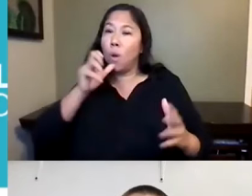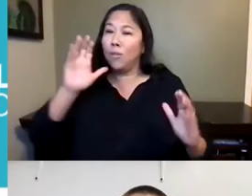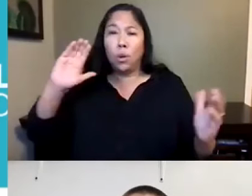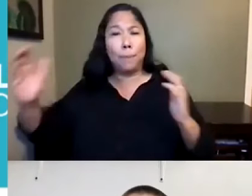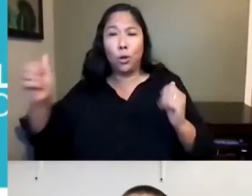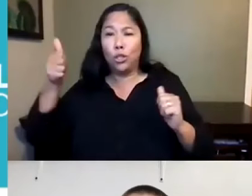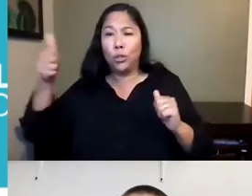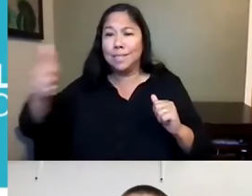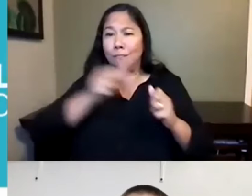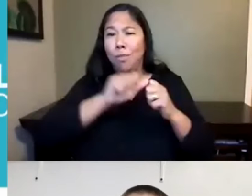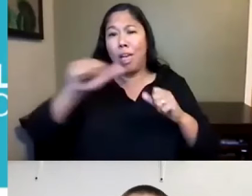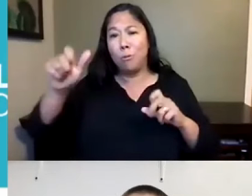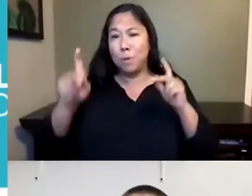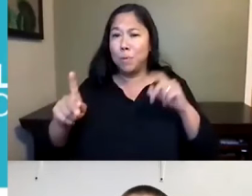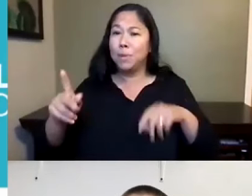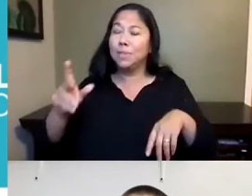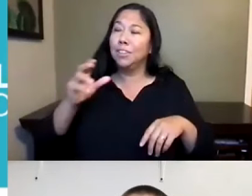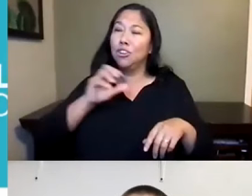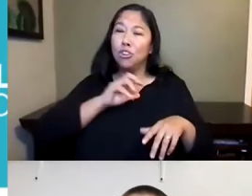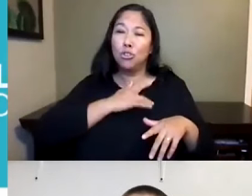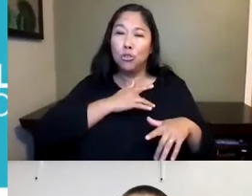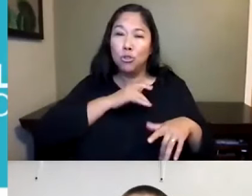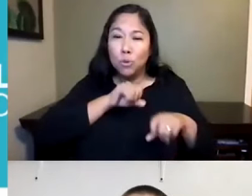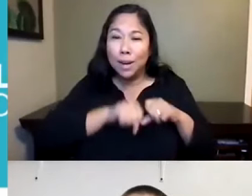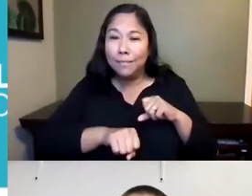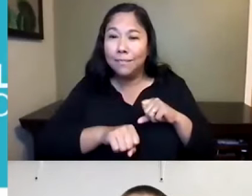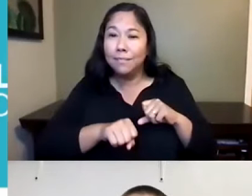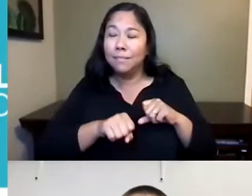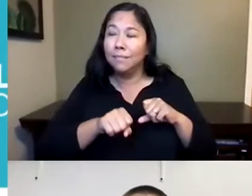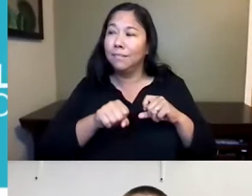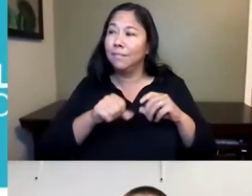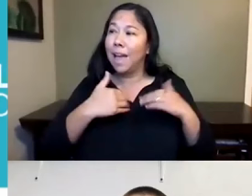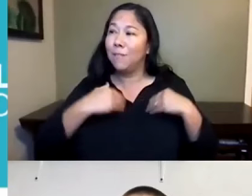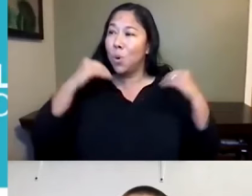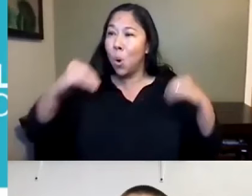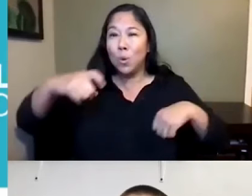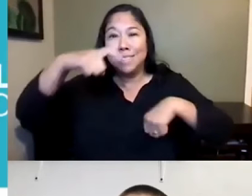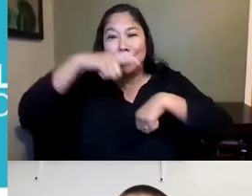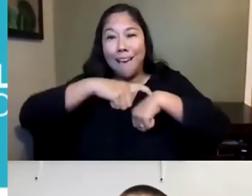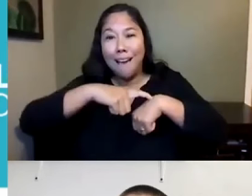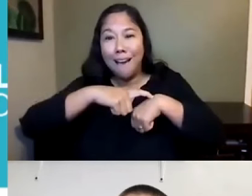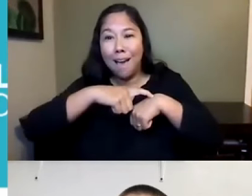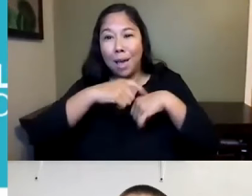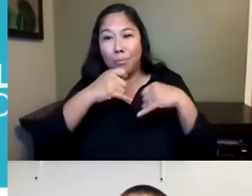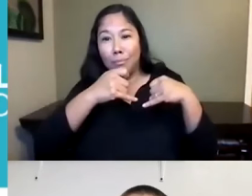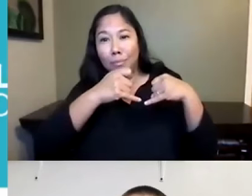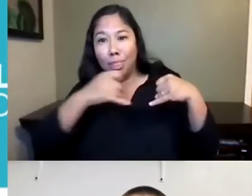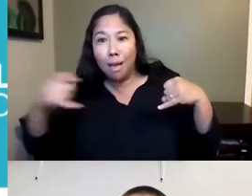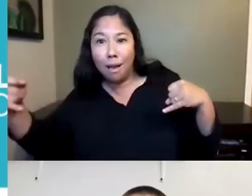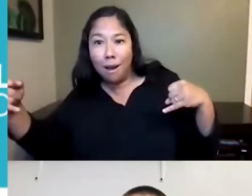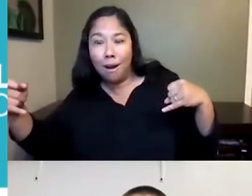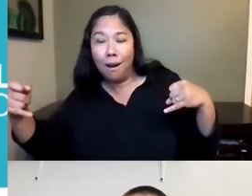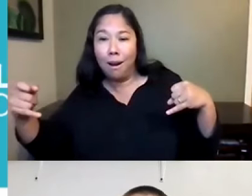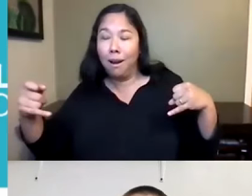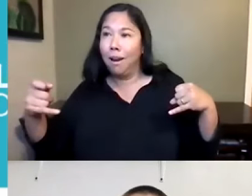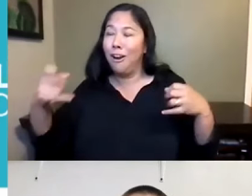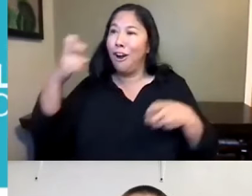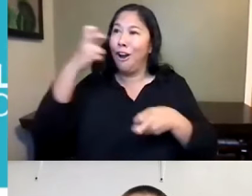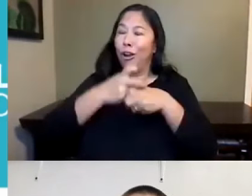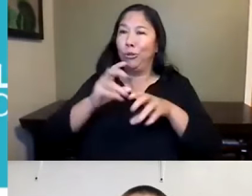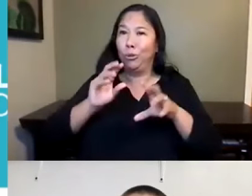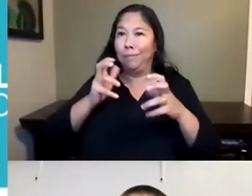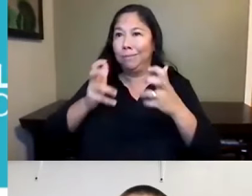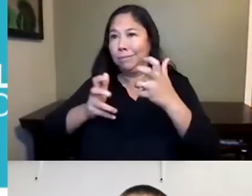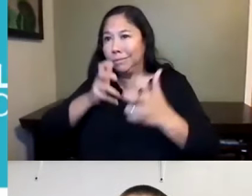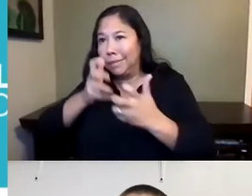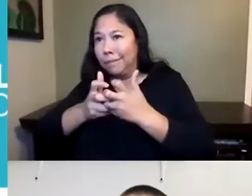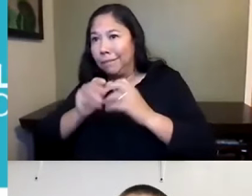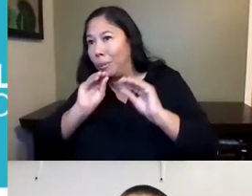That's a funny thing about grief: it is hard to put into a schedule, right? If you need support,